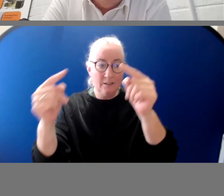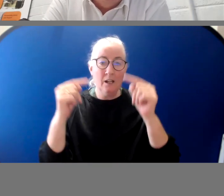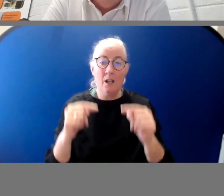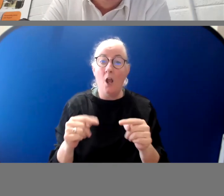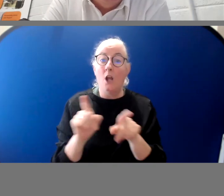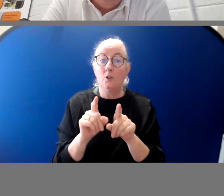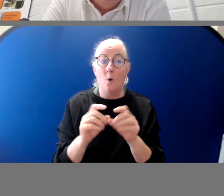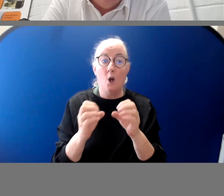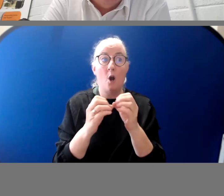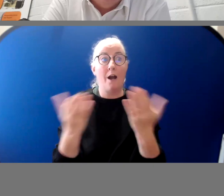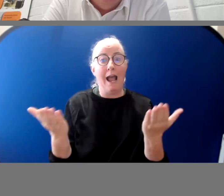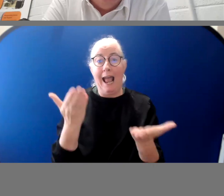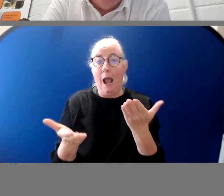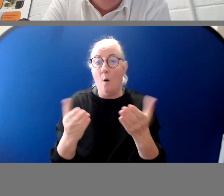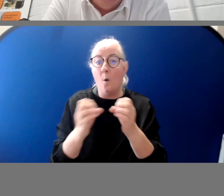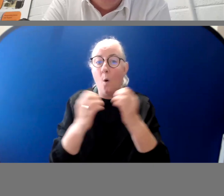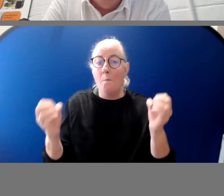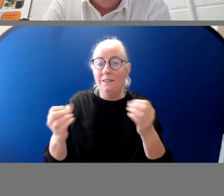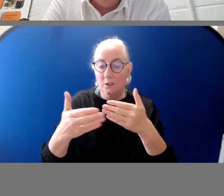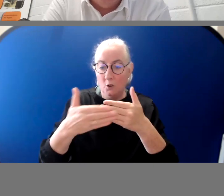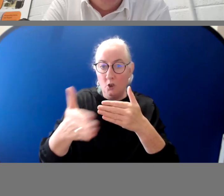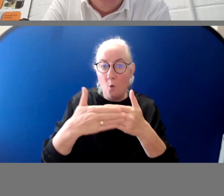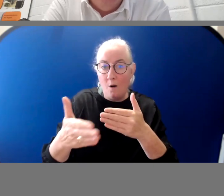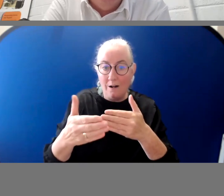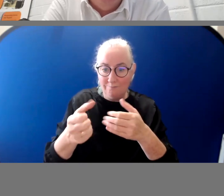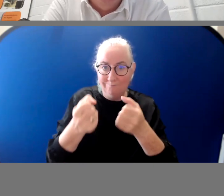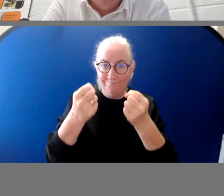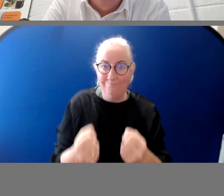forces but um that that's really important that the that it's easy for people to open